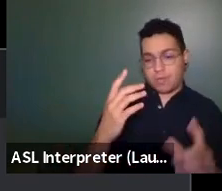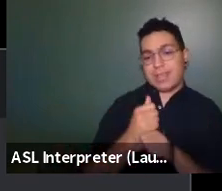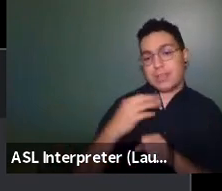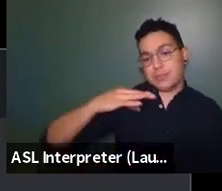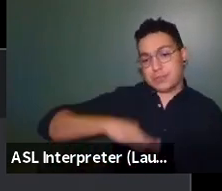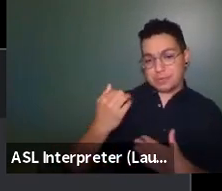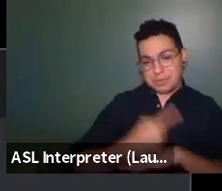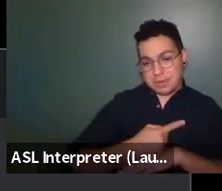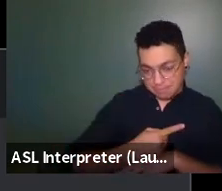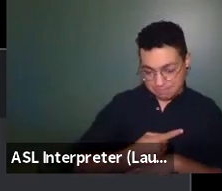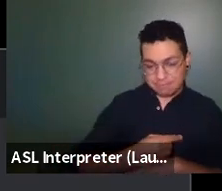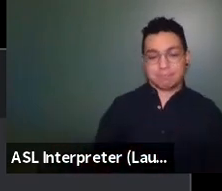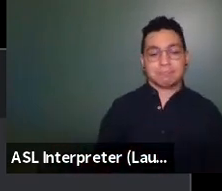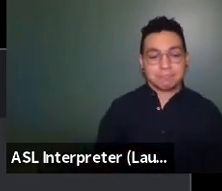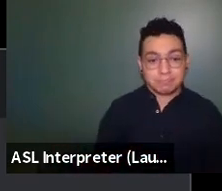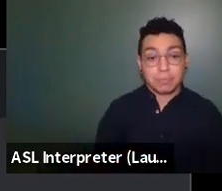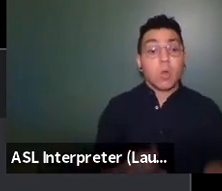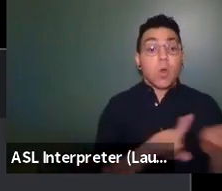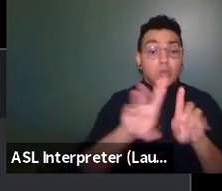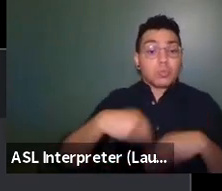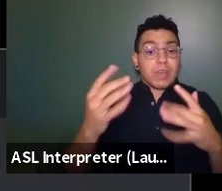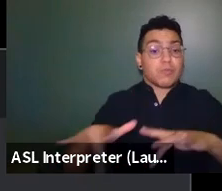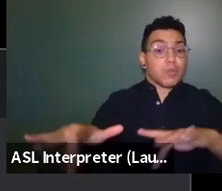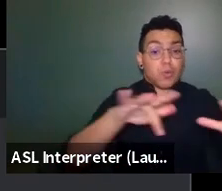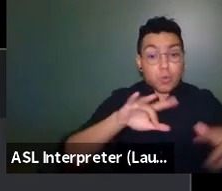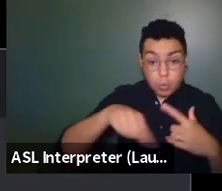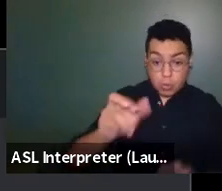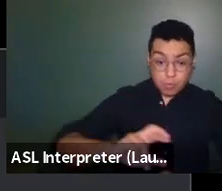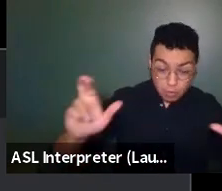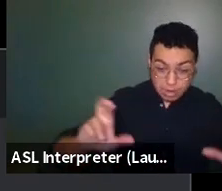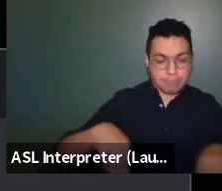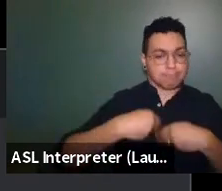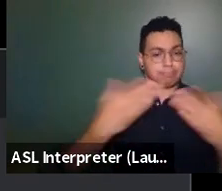ESD 112 - Kristina Wambold: We will also provide a recording as soon as it's ready. And that will be sent to you in email.